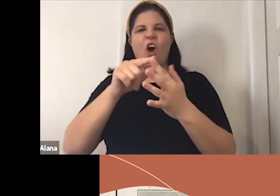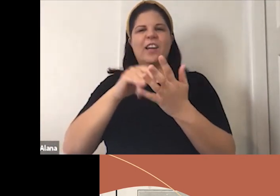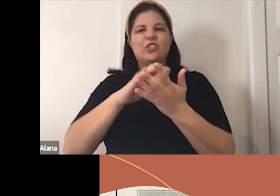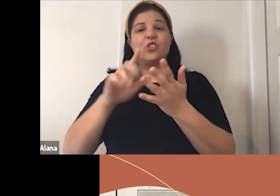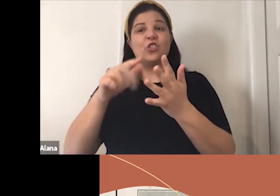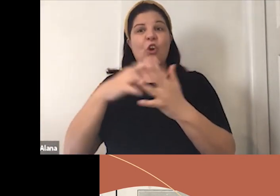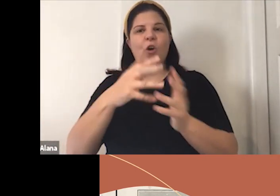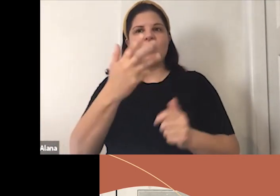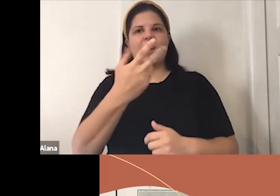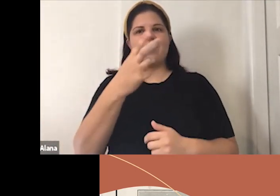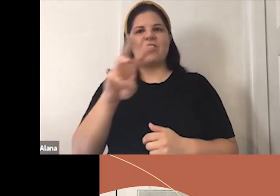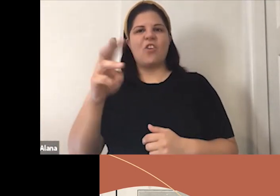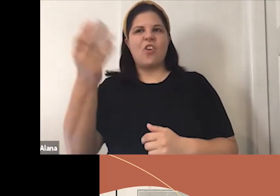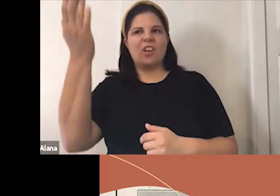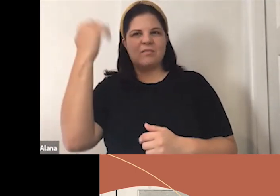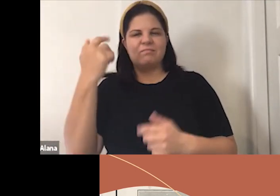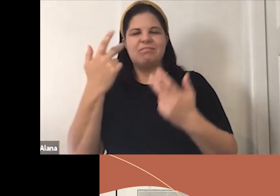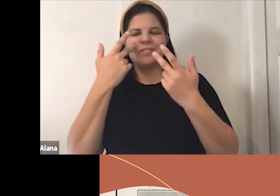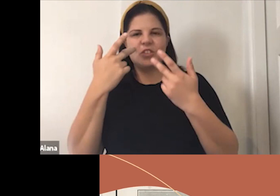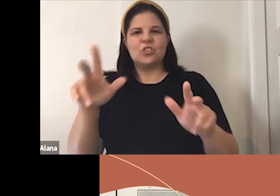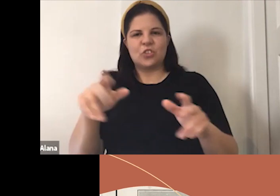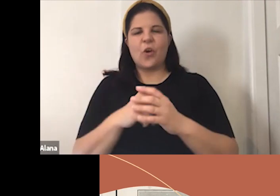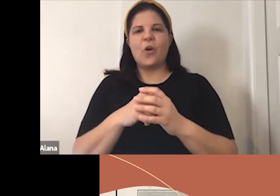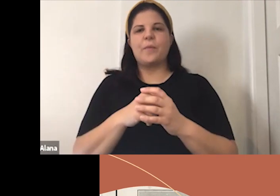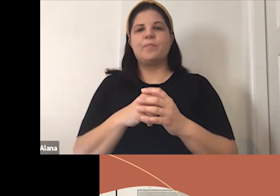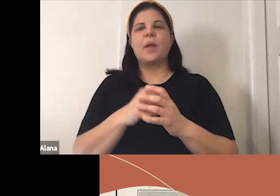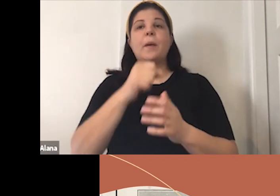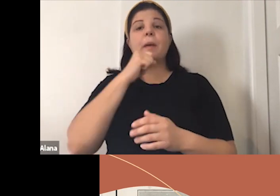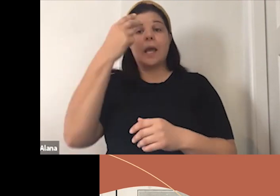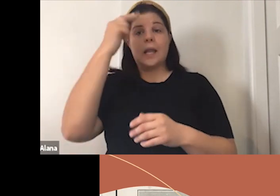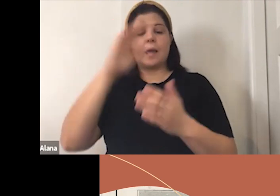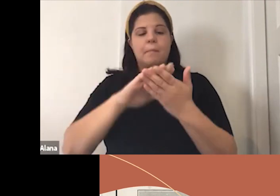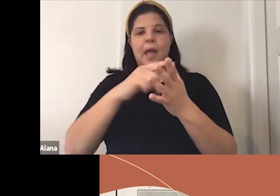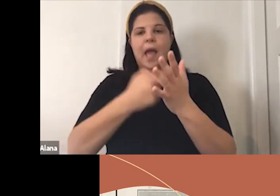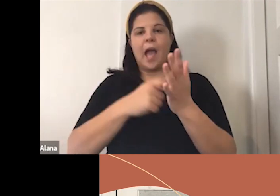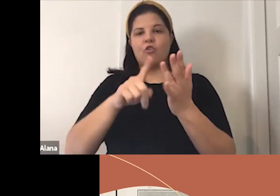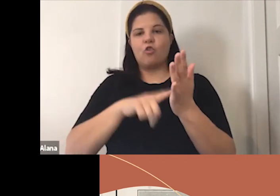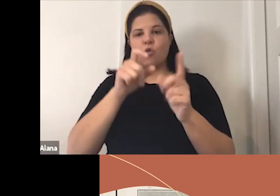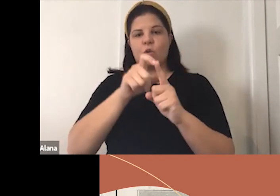And this depicts a fellow by the name of Harold Pyott.